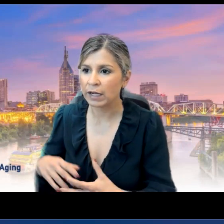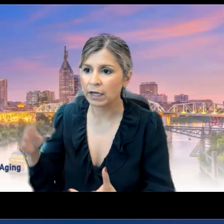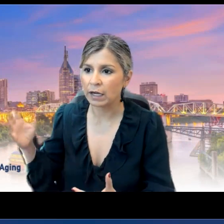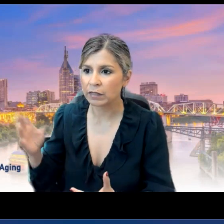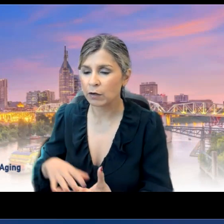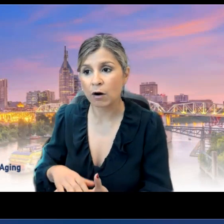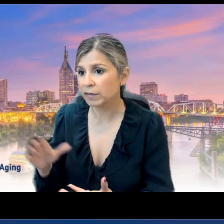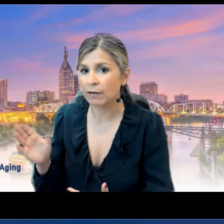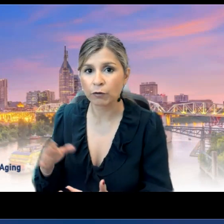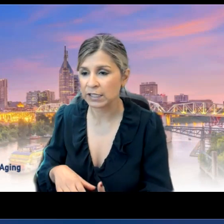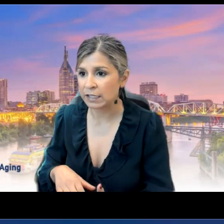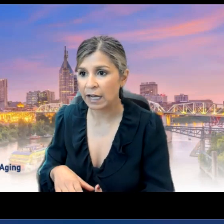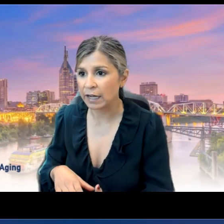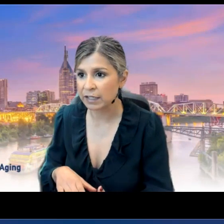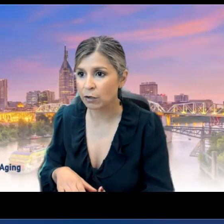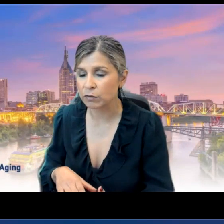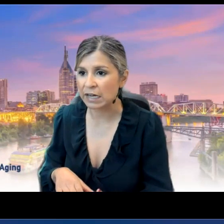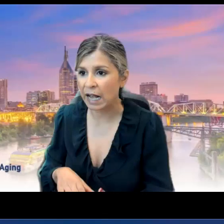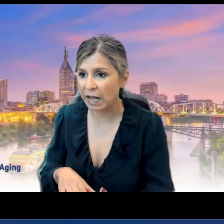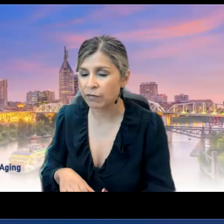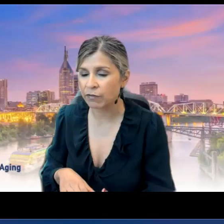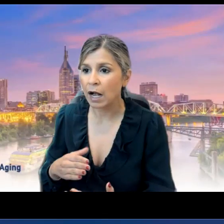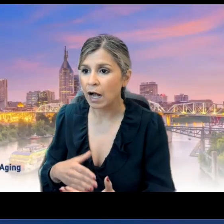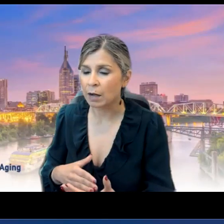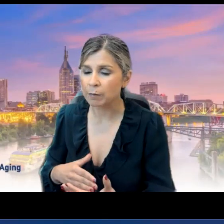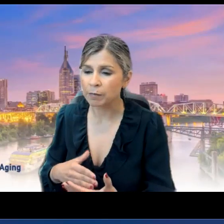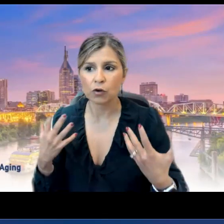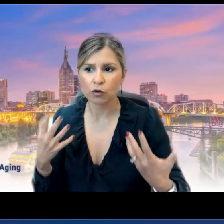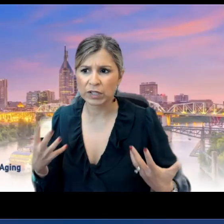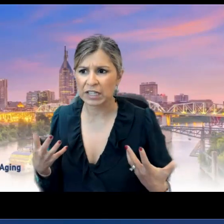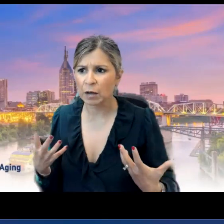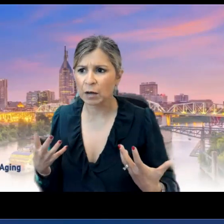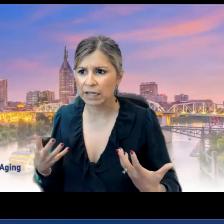We there are several Teis kiddos that have those really complex needs where the